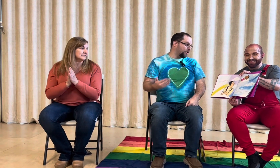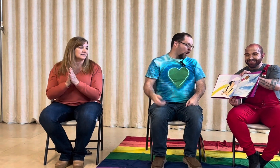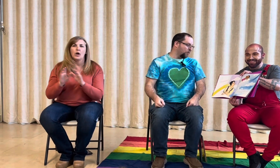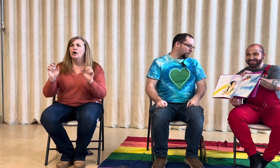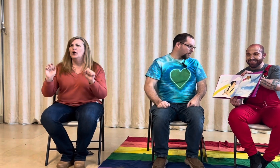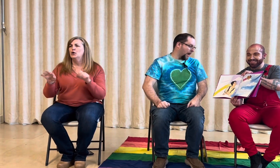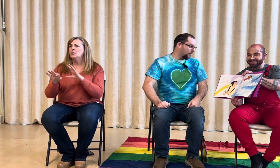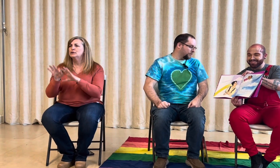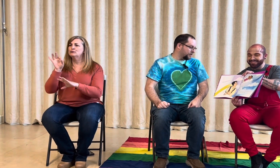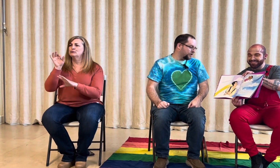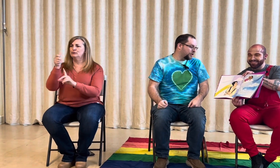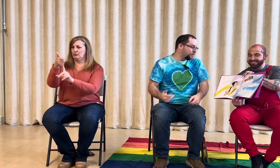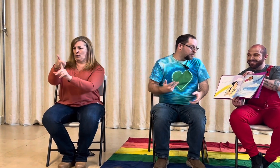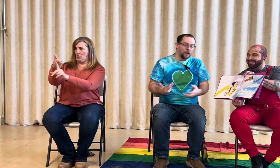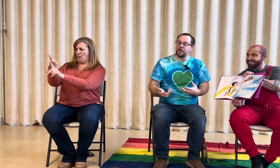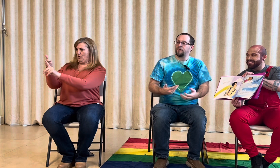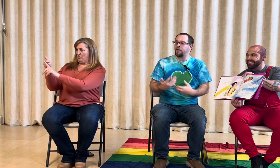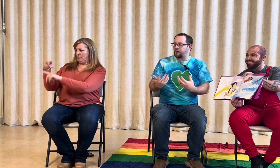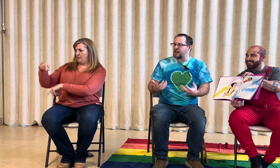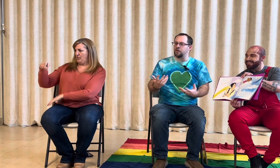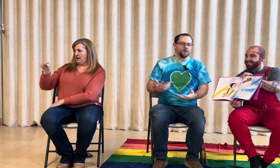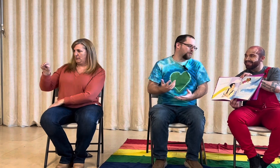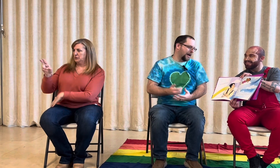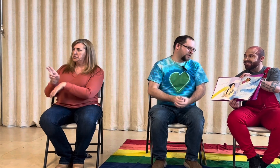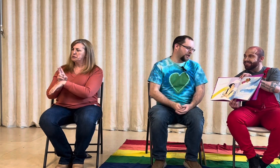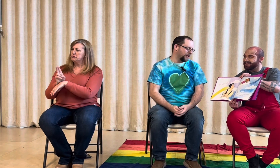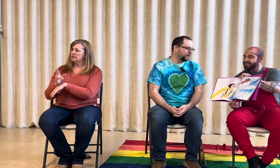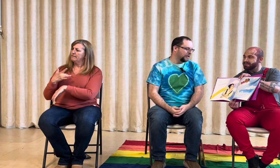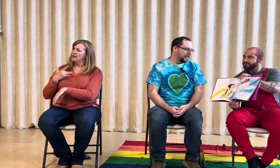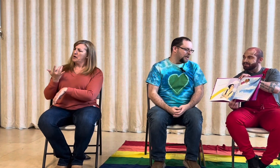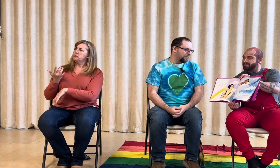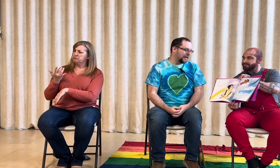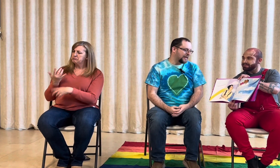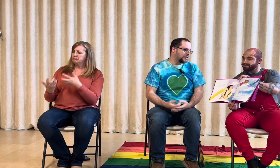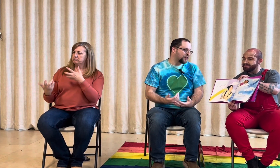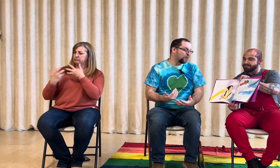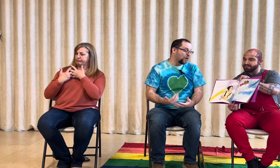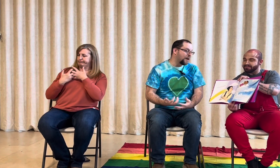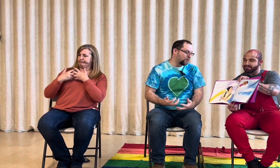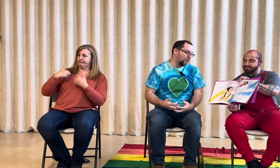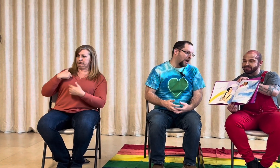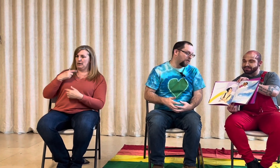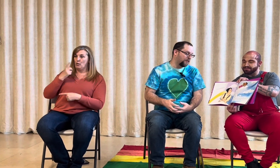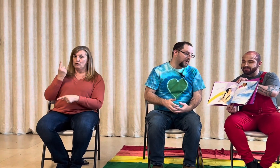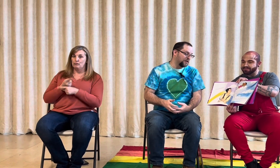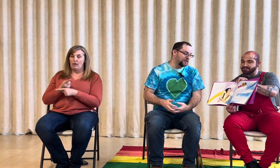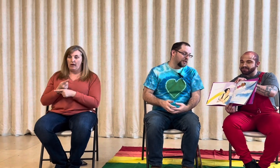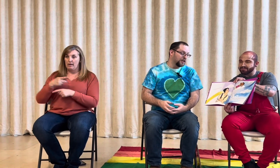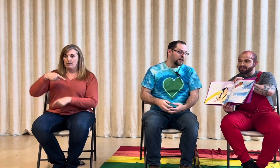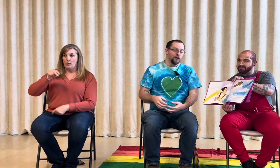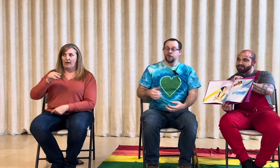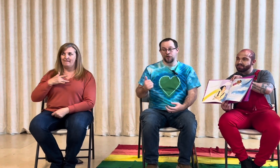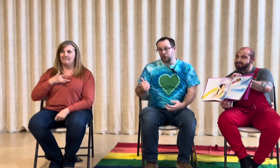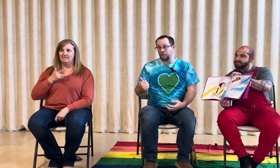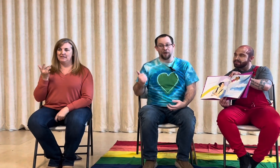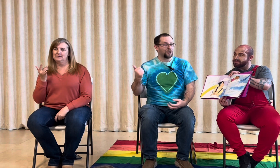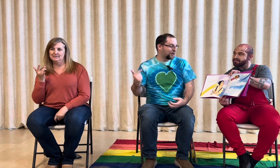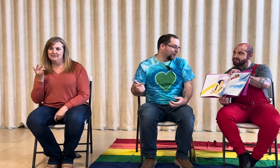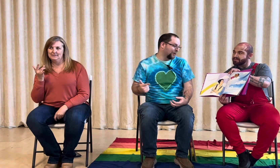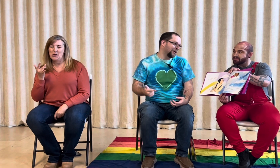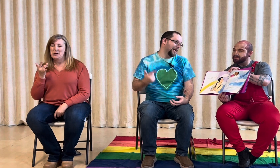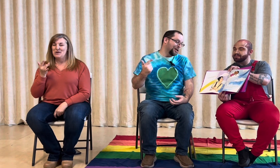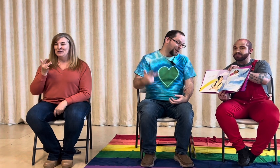your own pronouns, use whichever feels right to you. Because the right pronoun feels super cool,